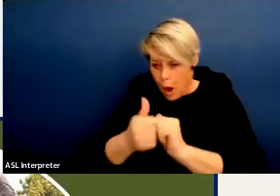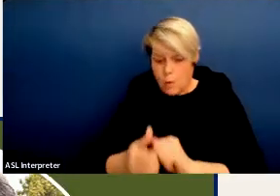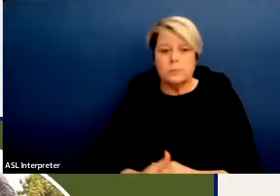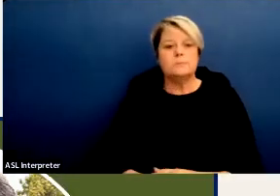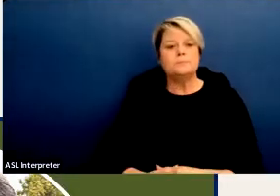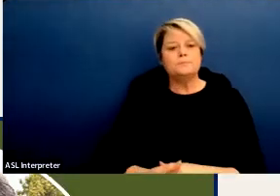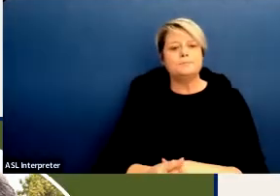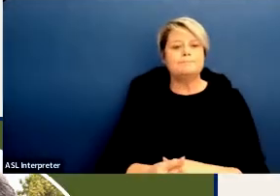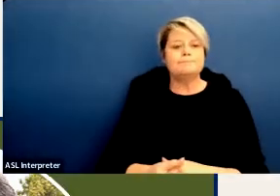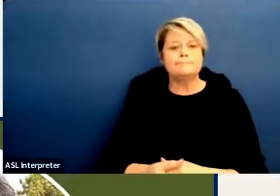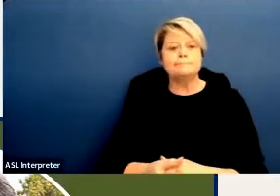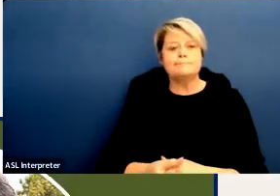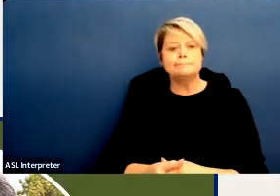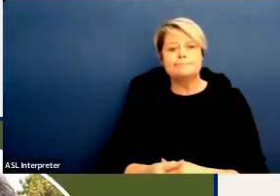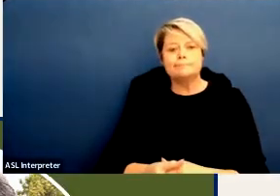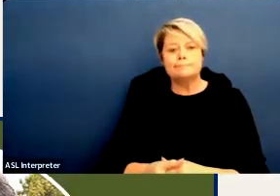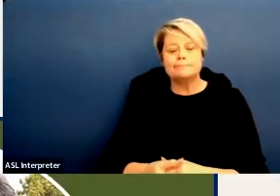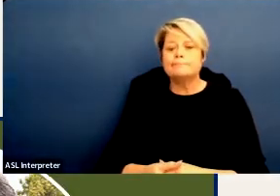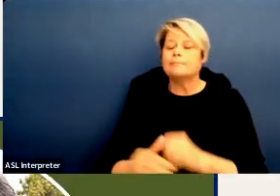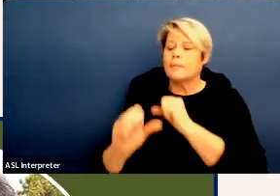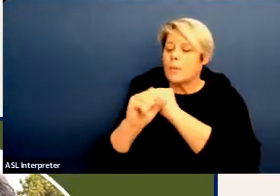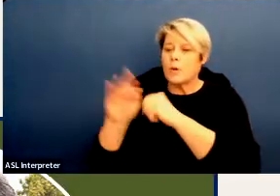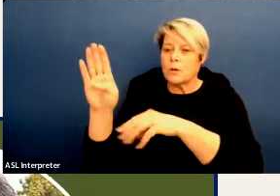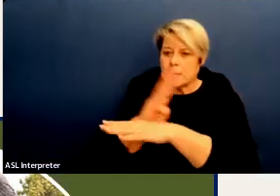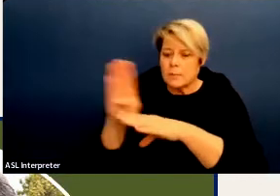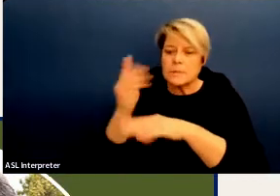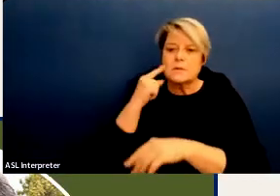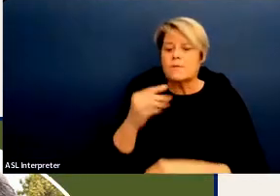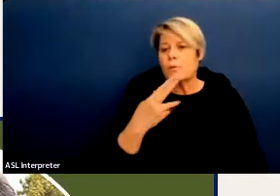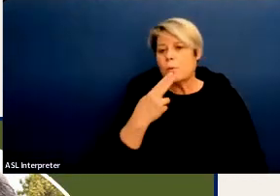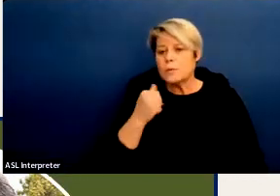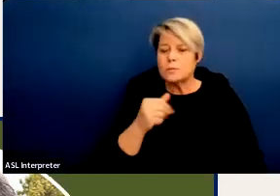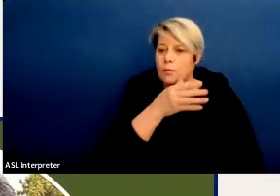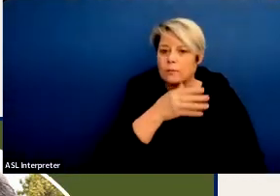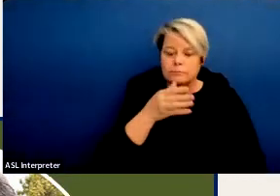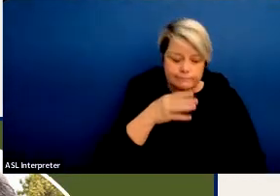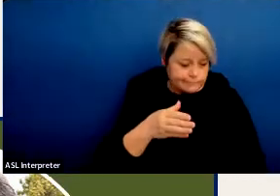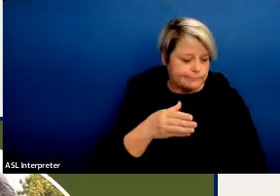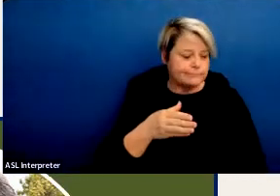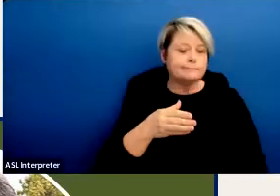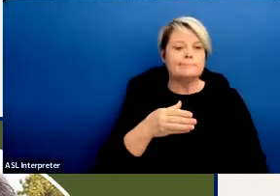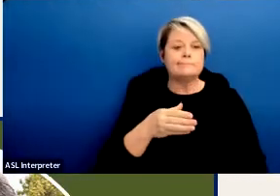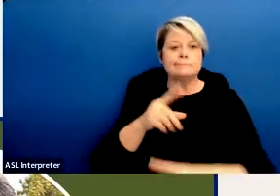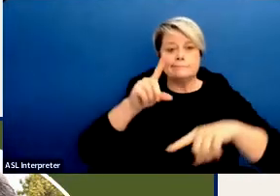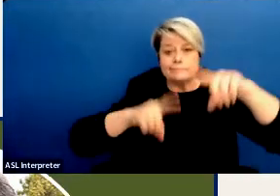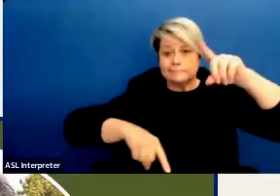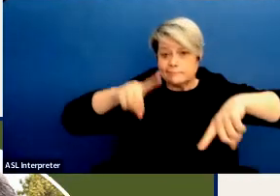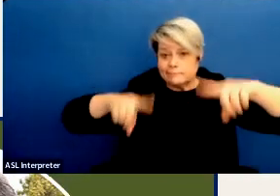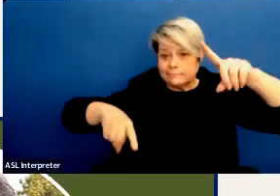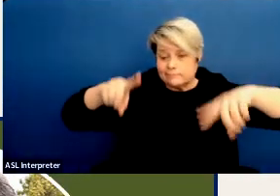the information that we are providing to day su support supply chain efforts. Marketing channels and